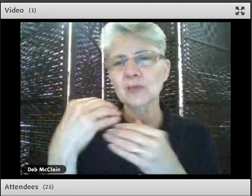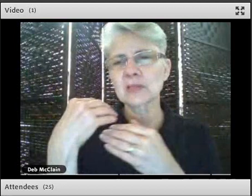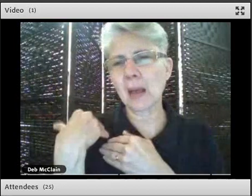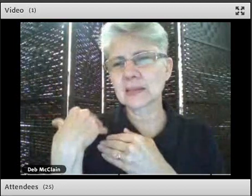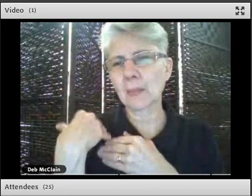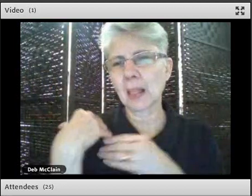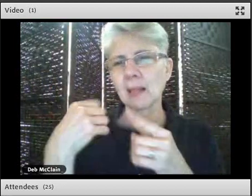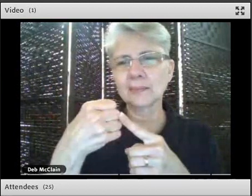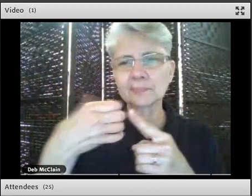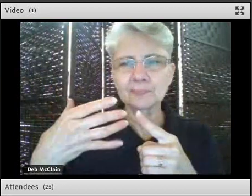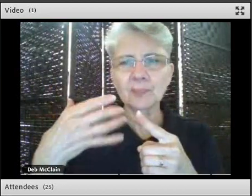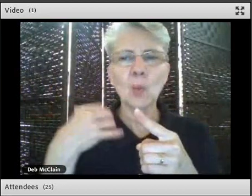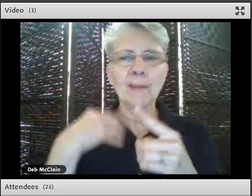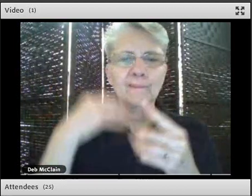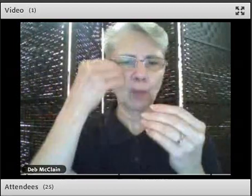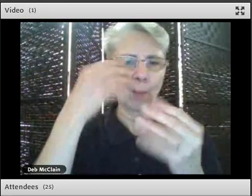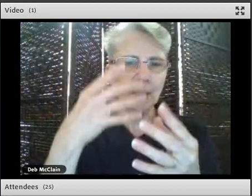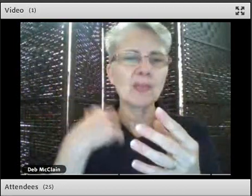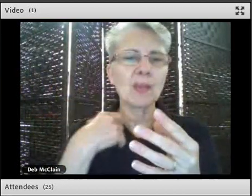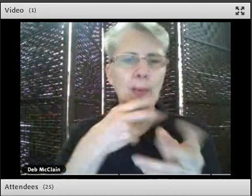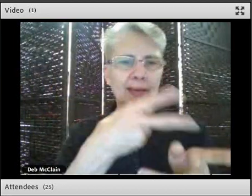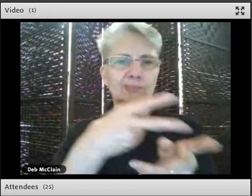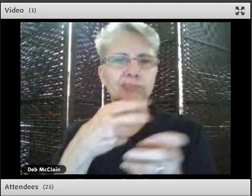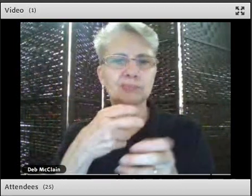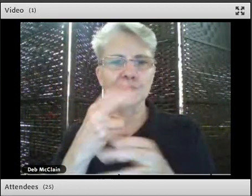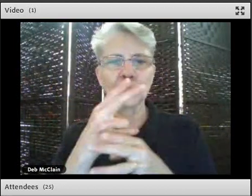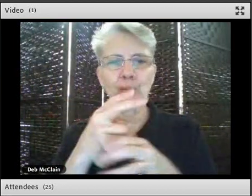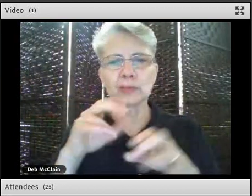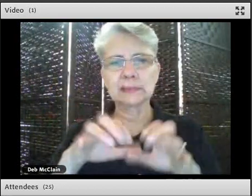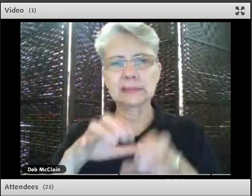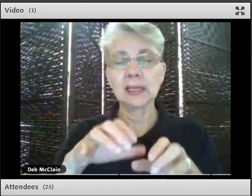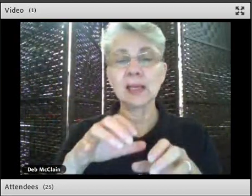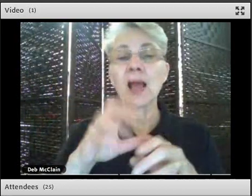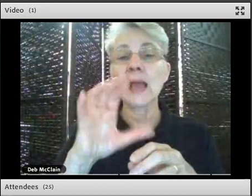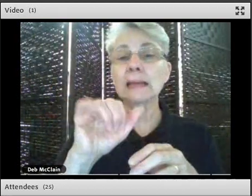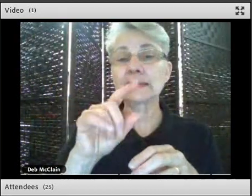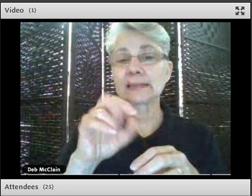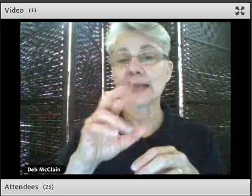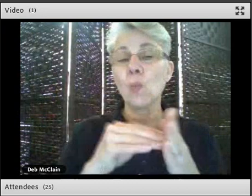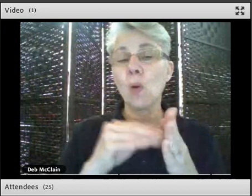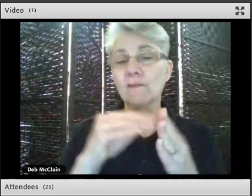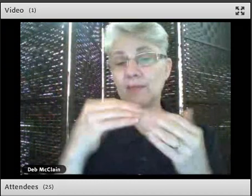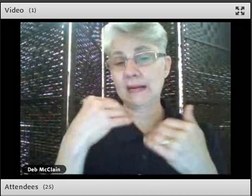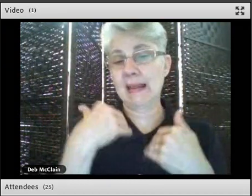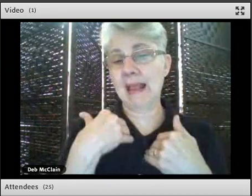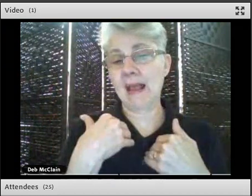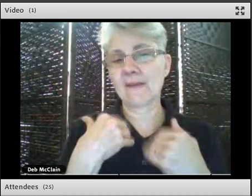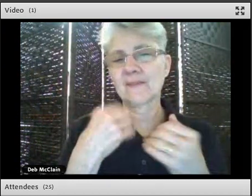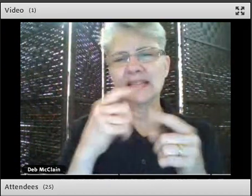The container will often have this on multiple sides. So you will just need to pick one side